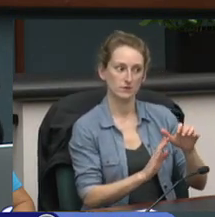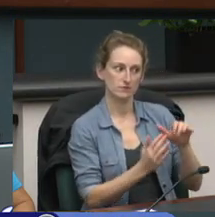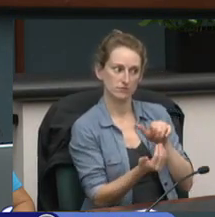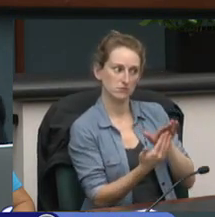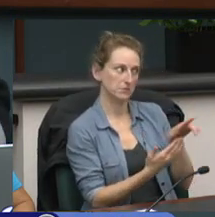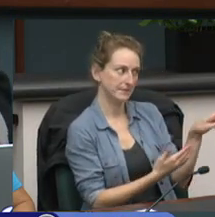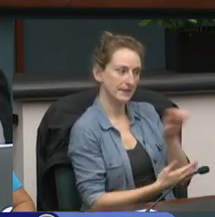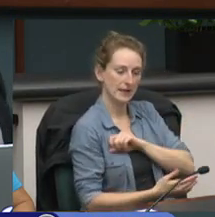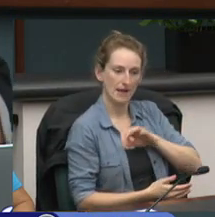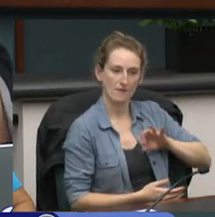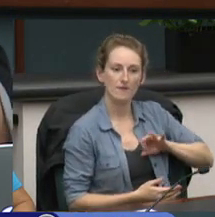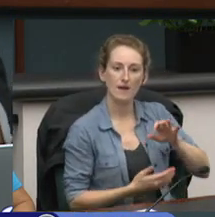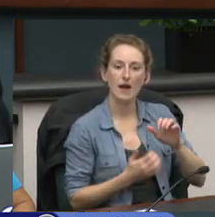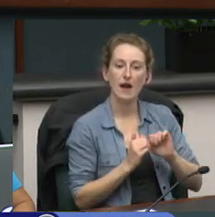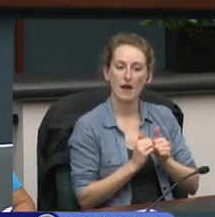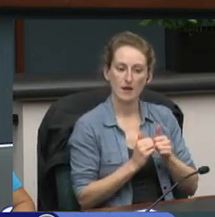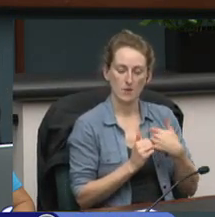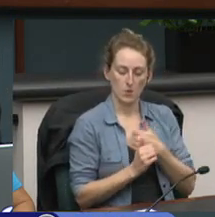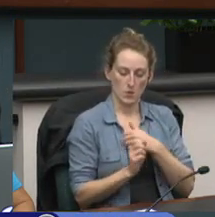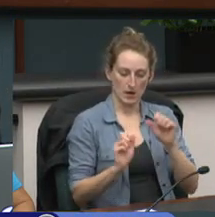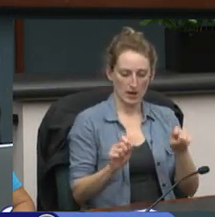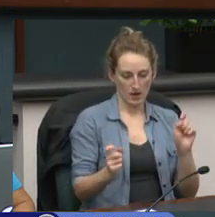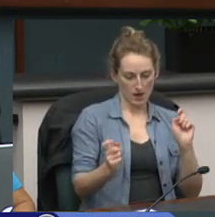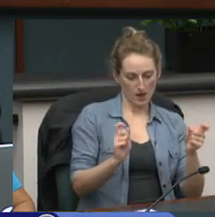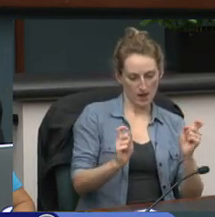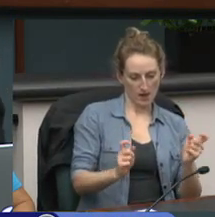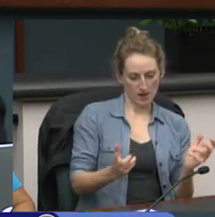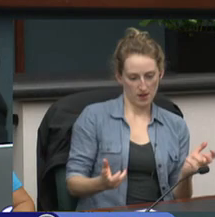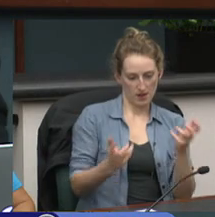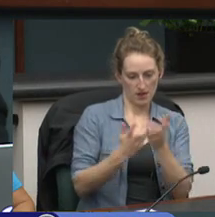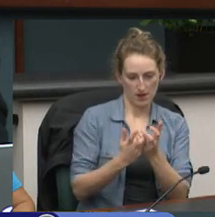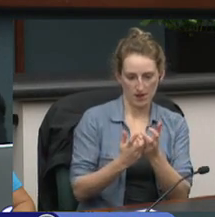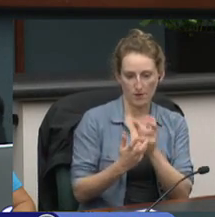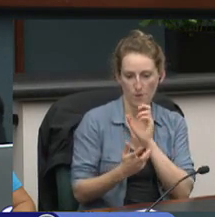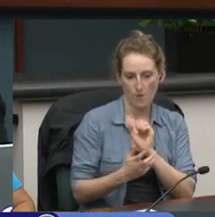be retrofitted on to any other type that's very good news I think we need to